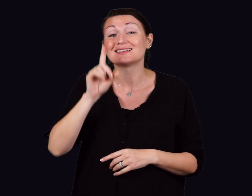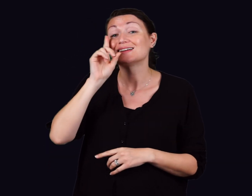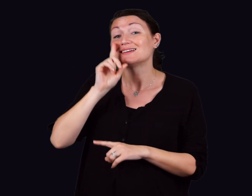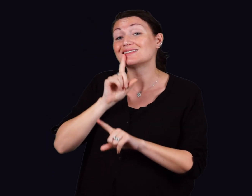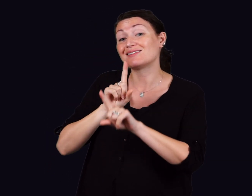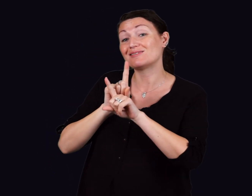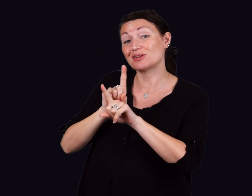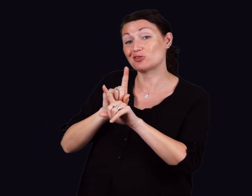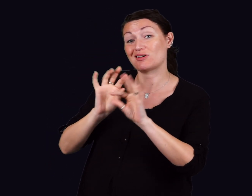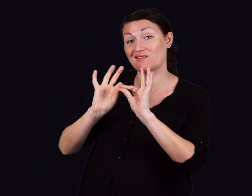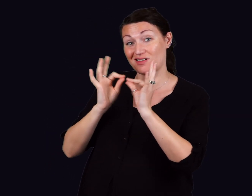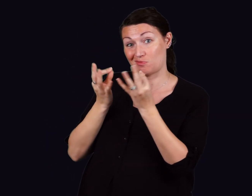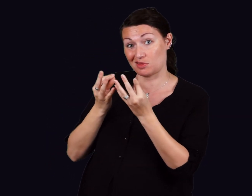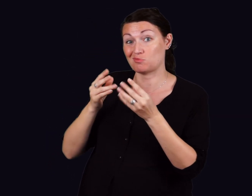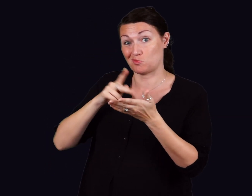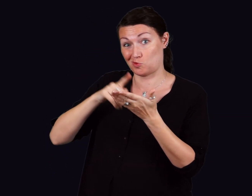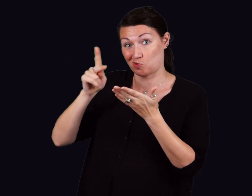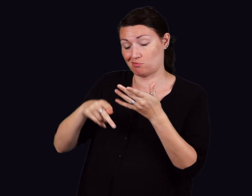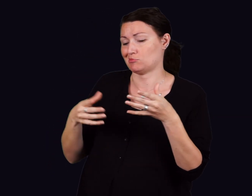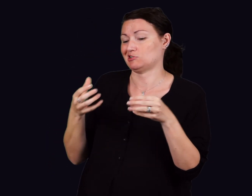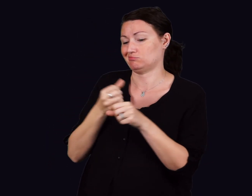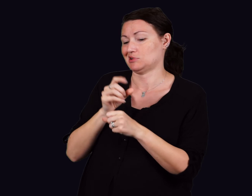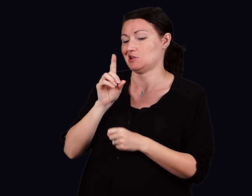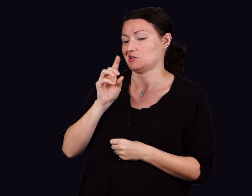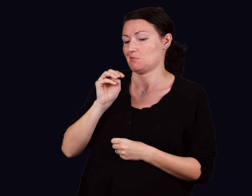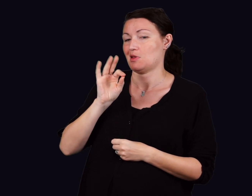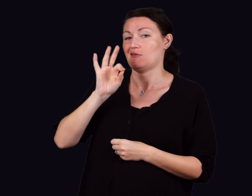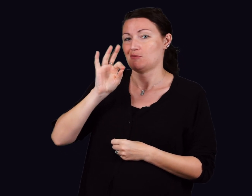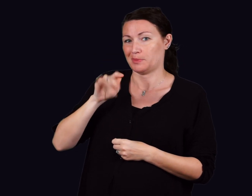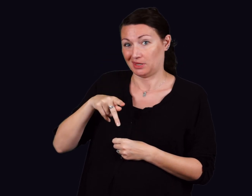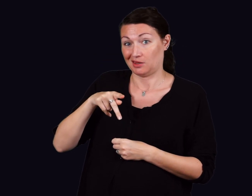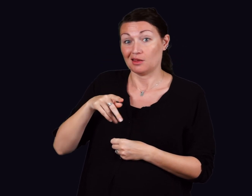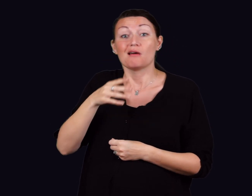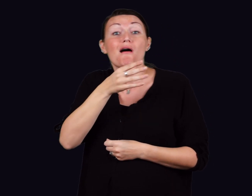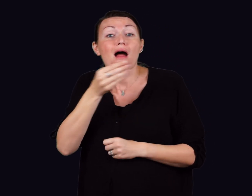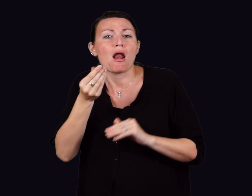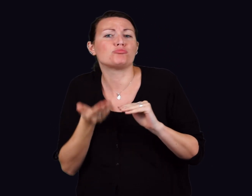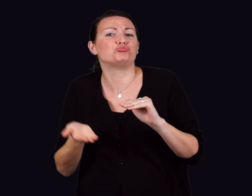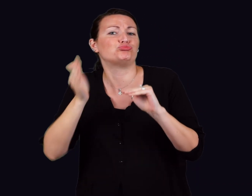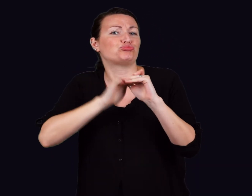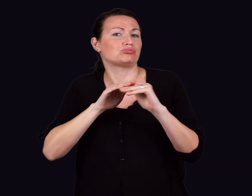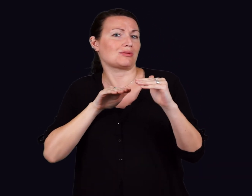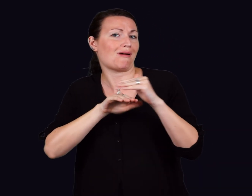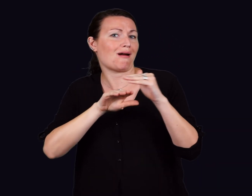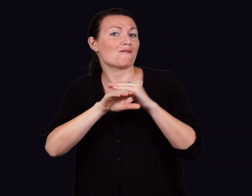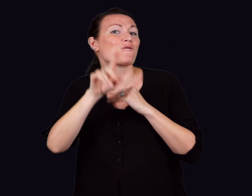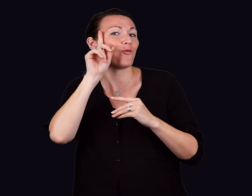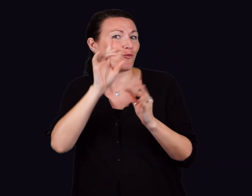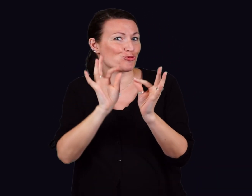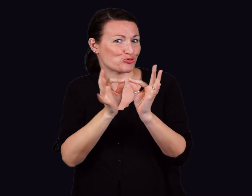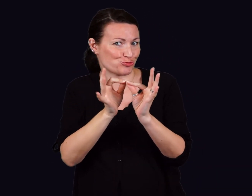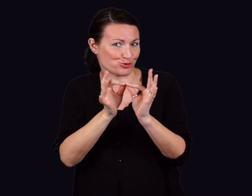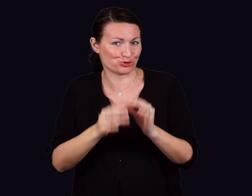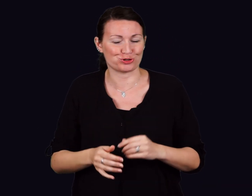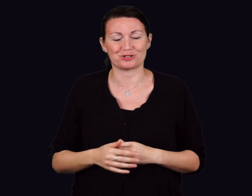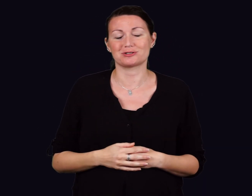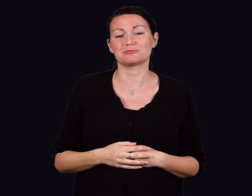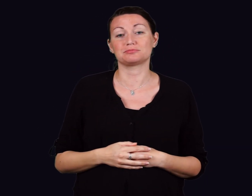Deaf Mentor Family Program, and greater access to interpreters